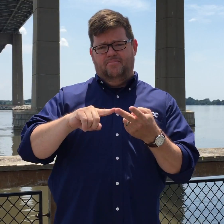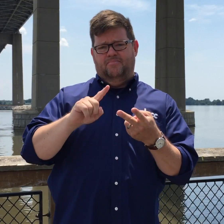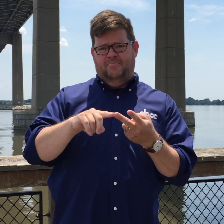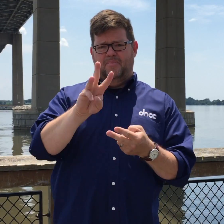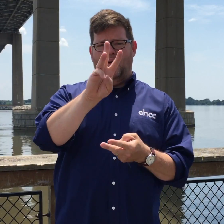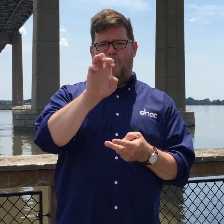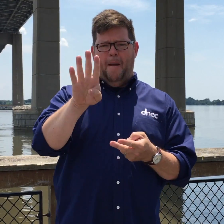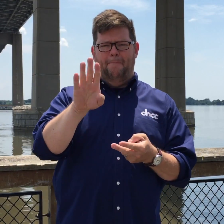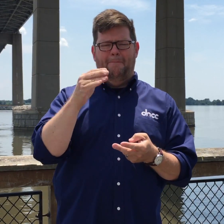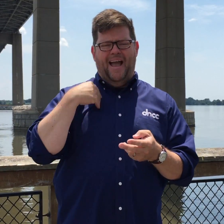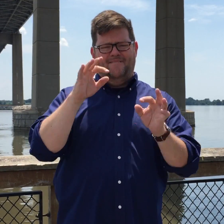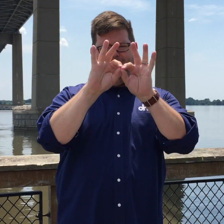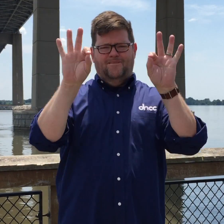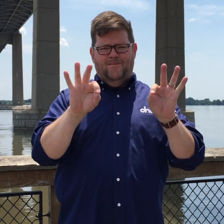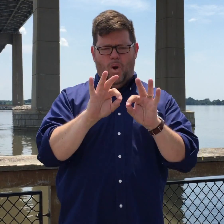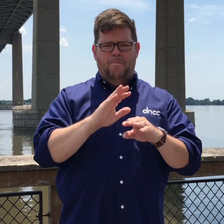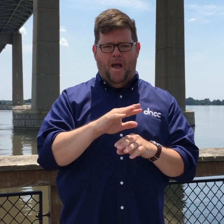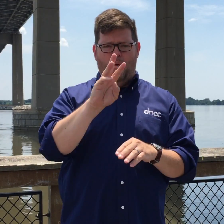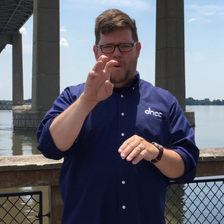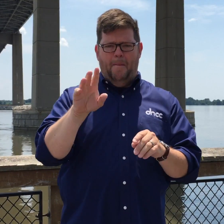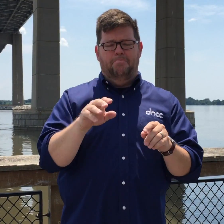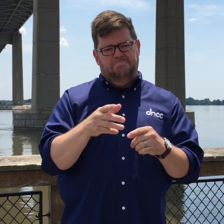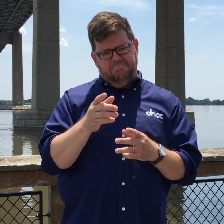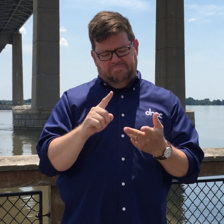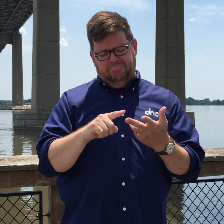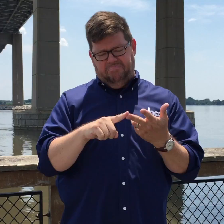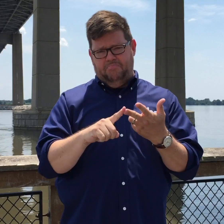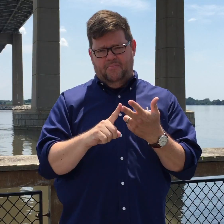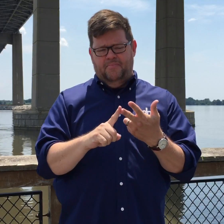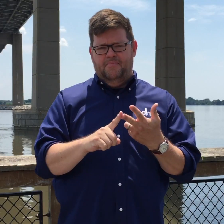3) Web feedback form www.dhcc.org/feedback